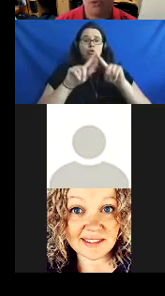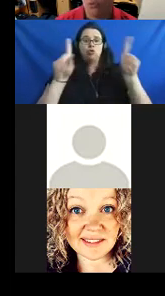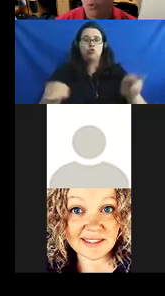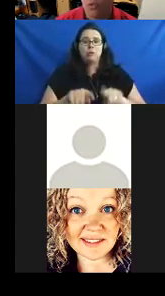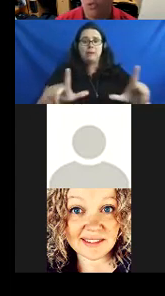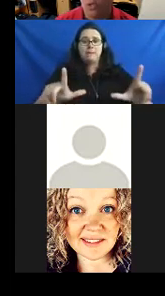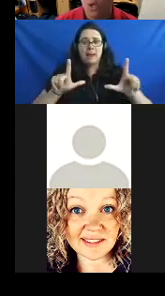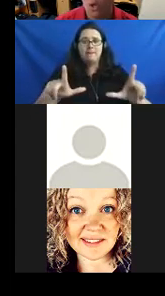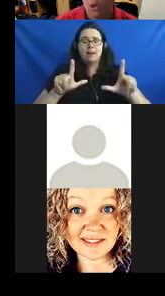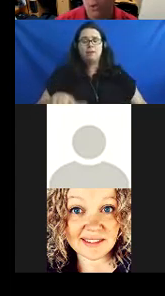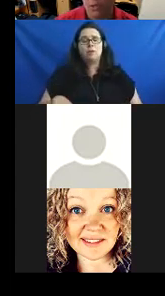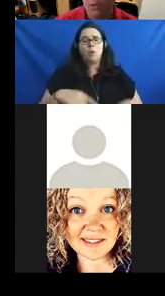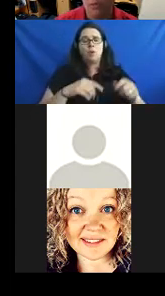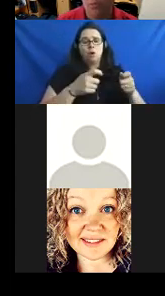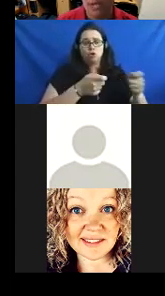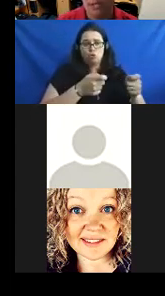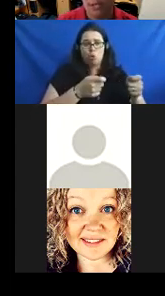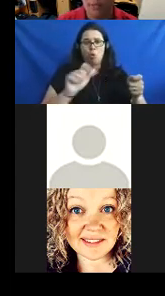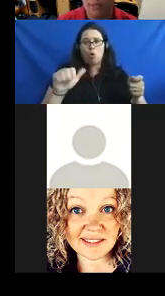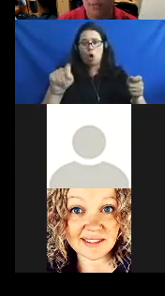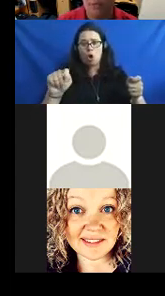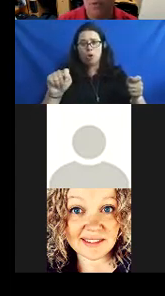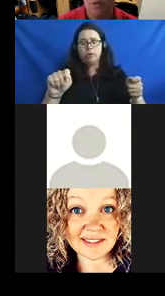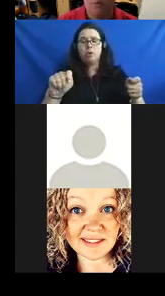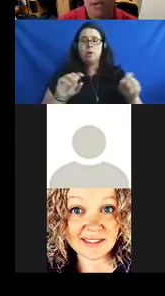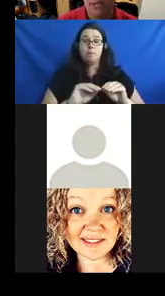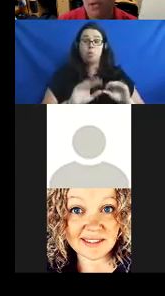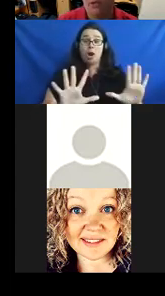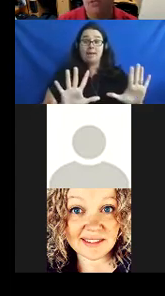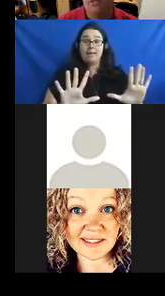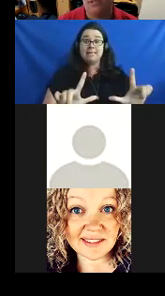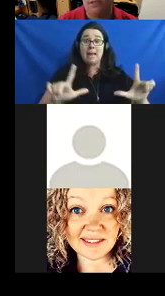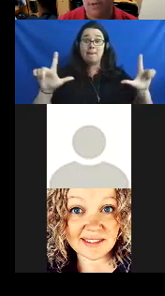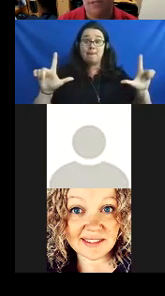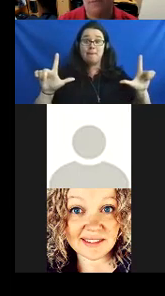CONTROL ALT WITH BRIGHTNESS UP AND BRIGHTNESS DOWN, THAT WILL